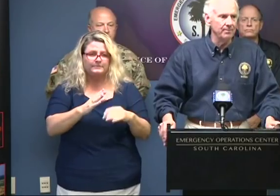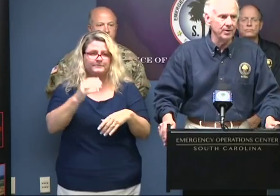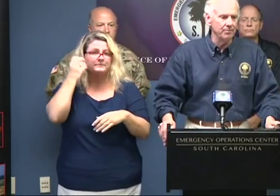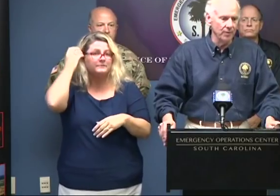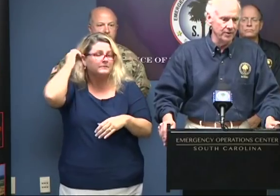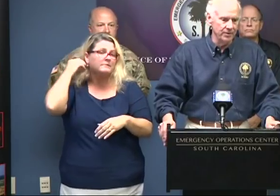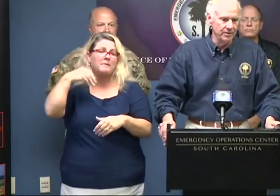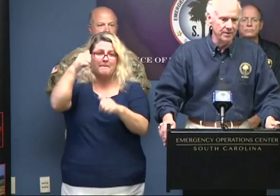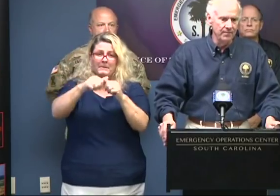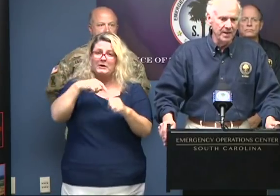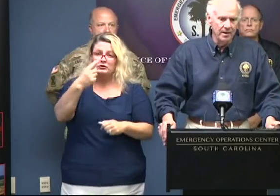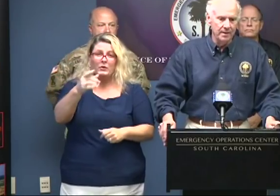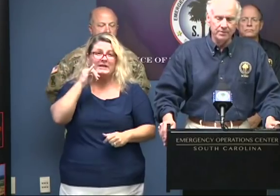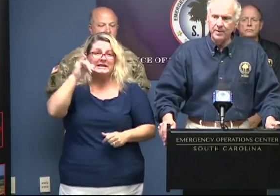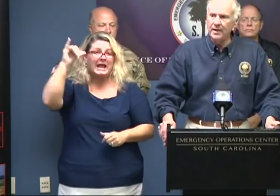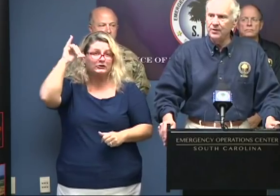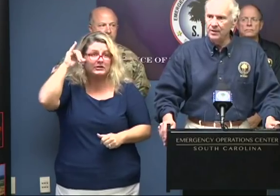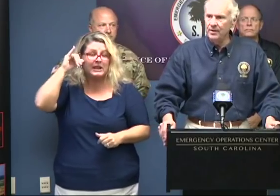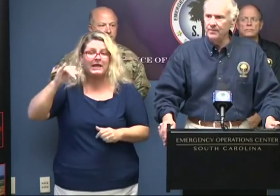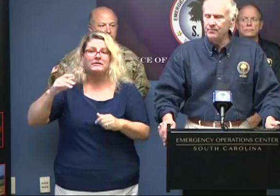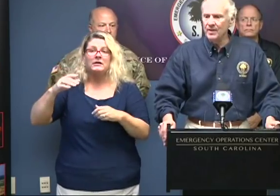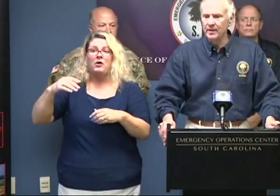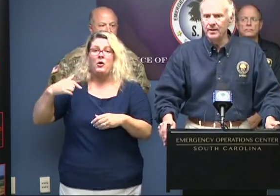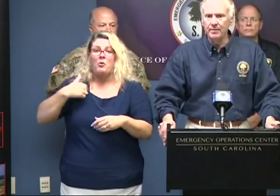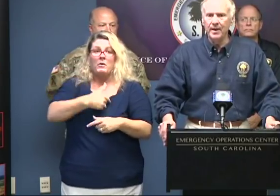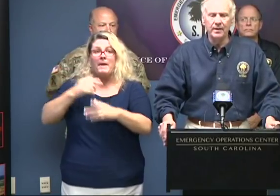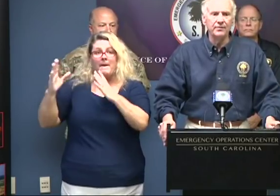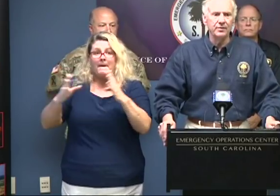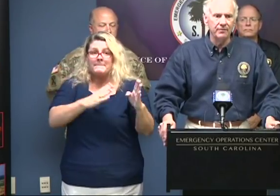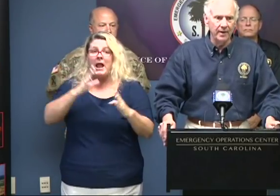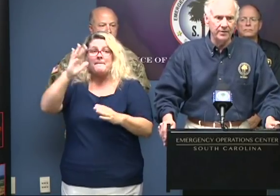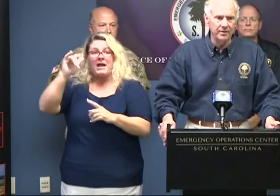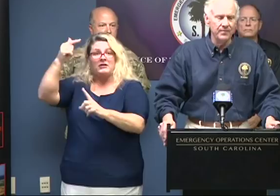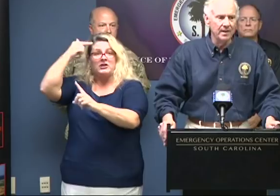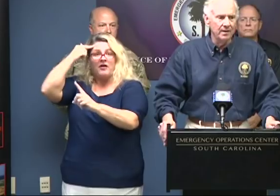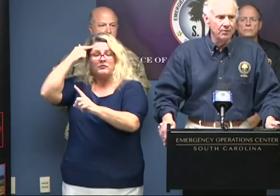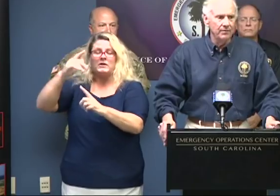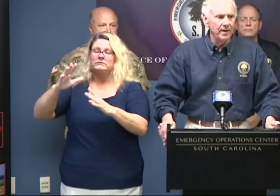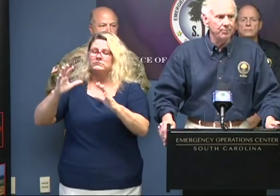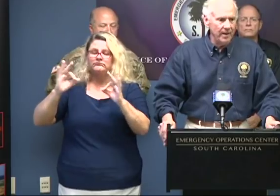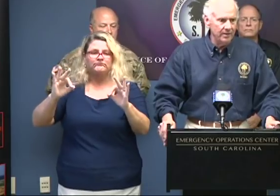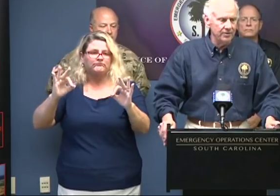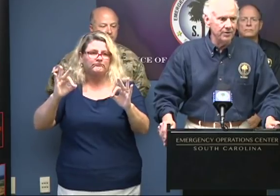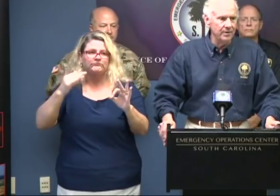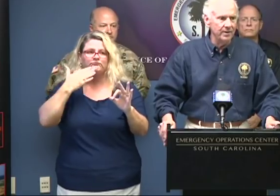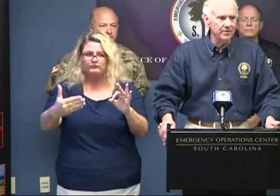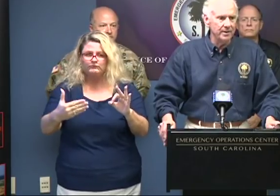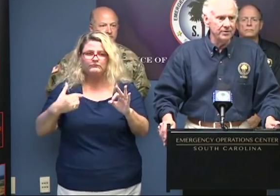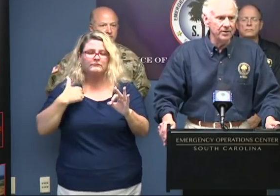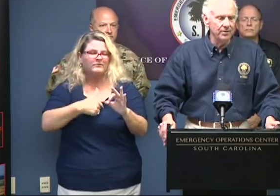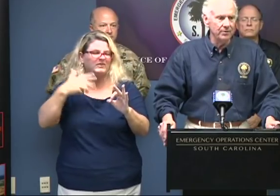of our preparations is being done in a magnificent fashion. We've had practice doing this, as you know,